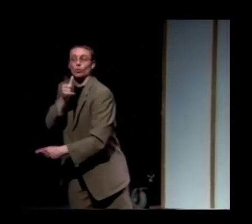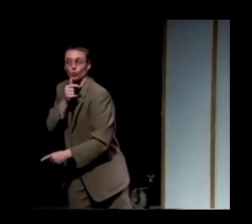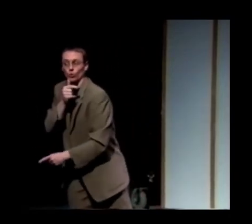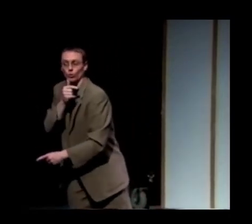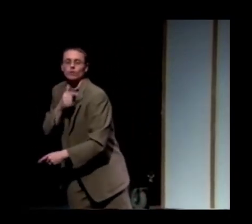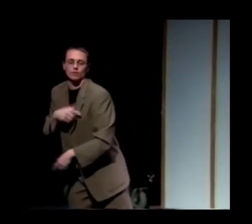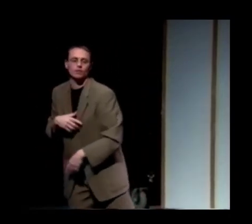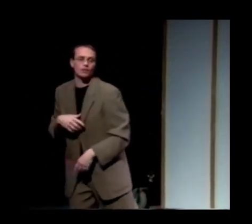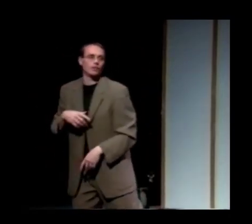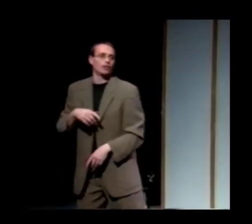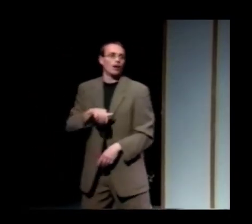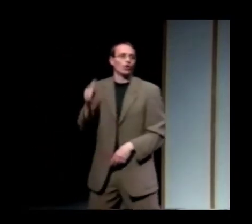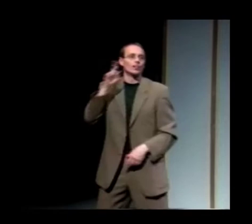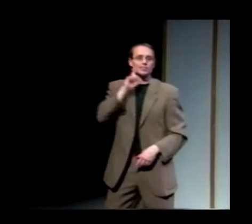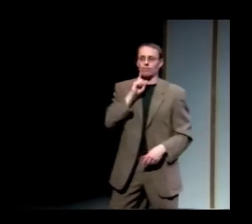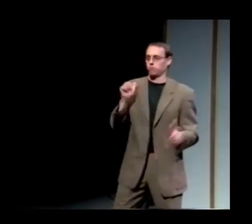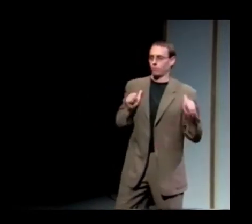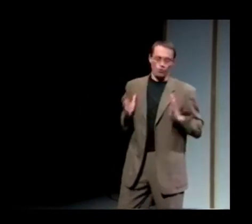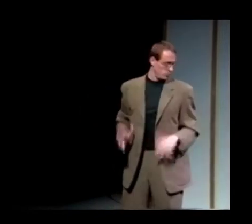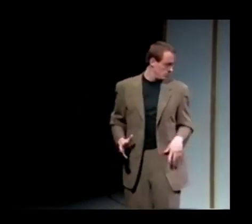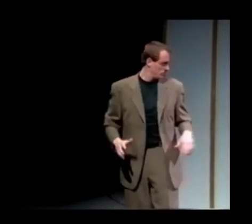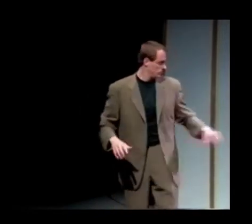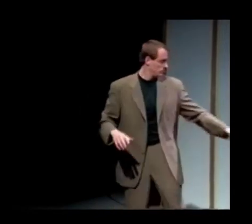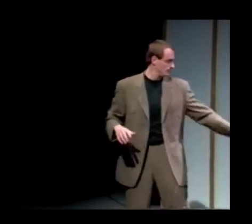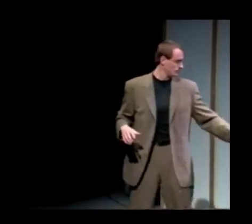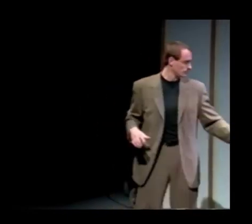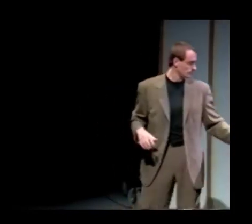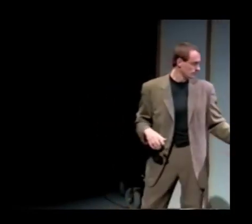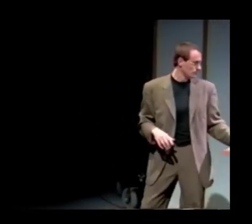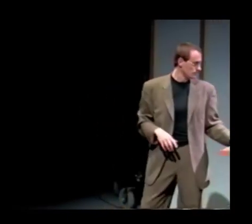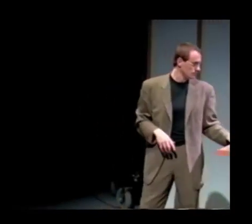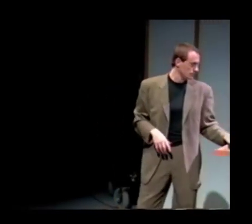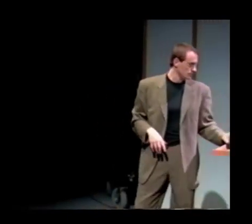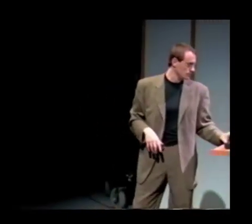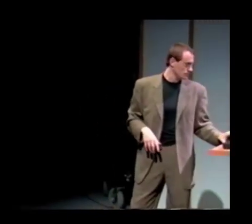SO WHO GAVE STOKOE THAT IDEA? IT WAS ANOTHER DEAF PERFORMER.